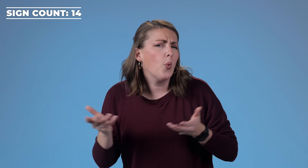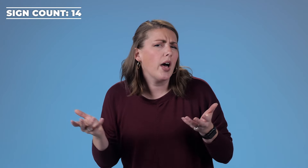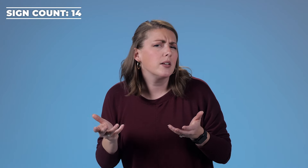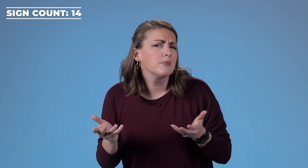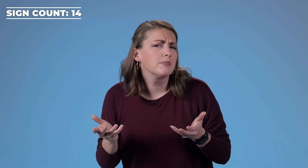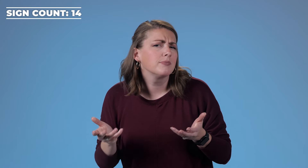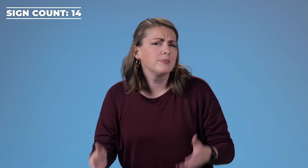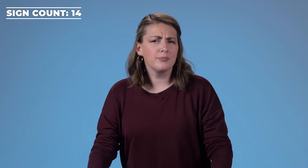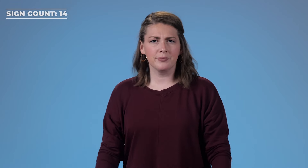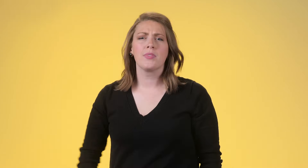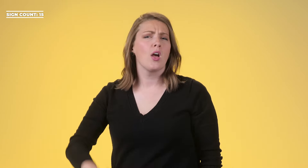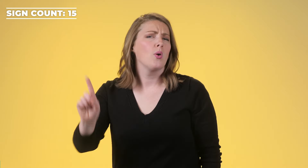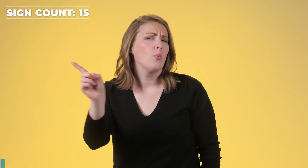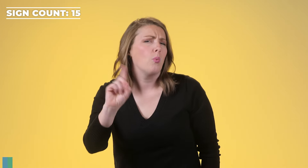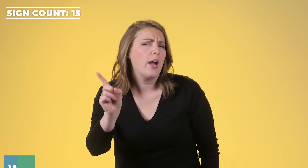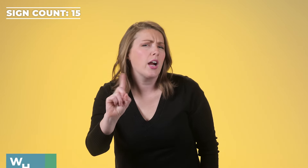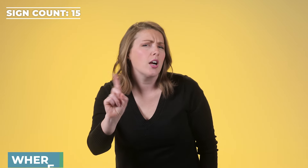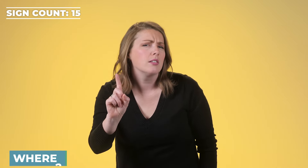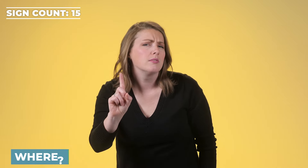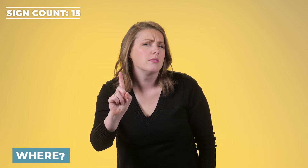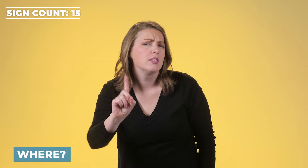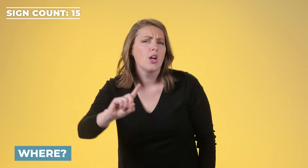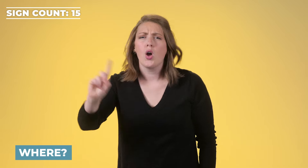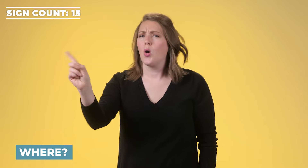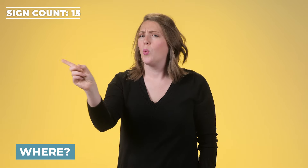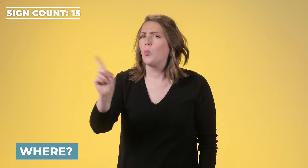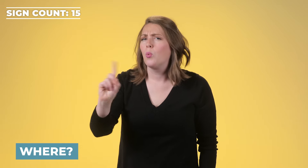What? Where?